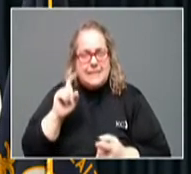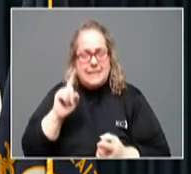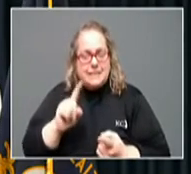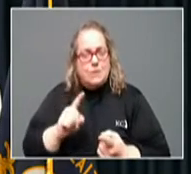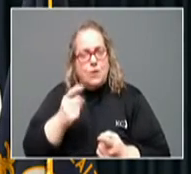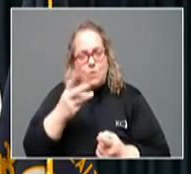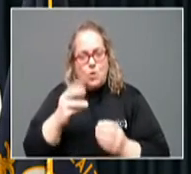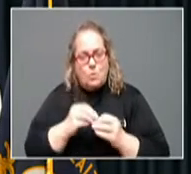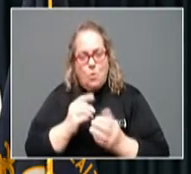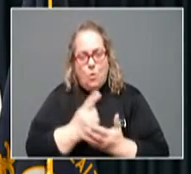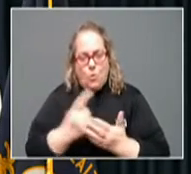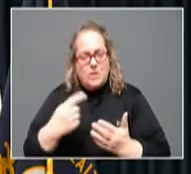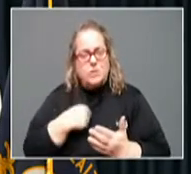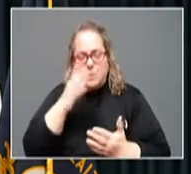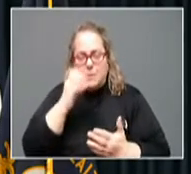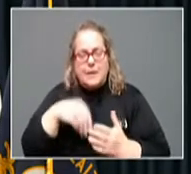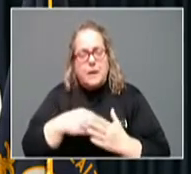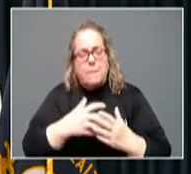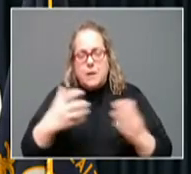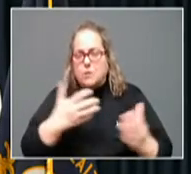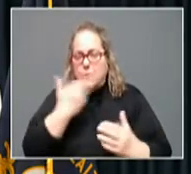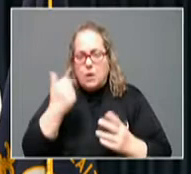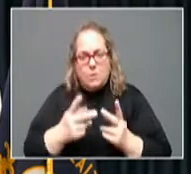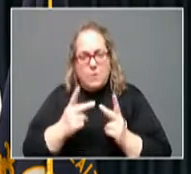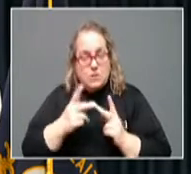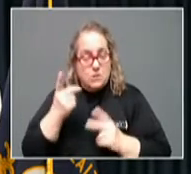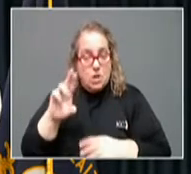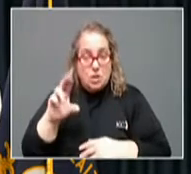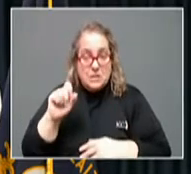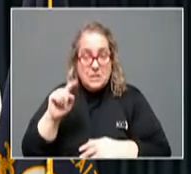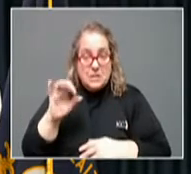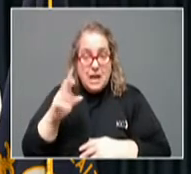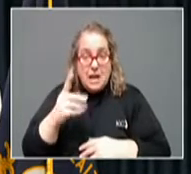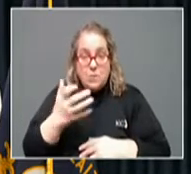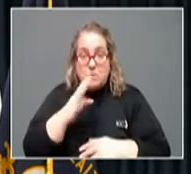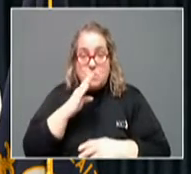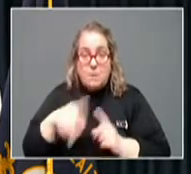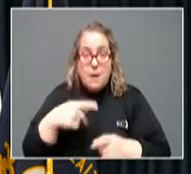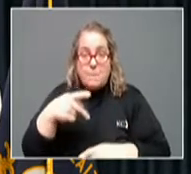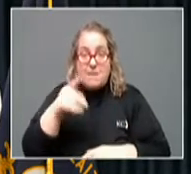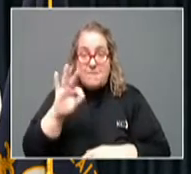better place, Dr. Stack. You want to talk about the Fizer vaccine for kids under five.